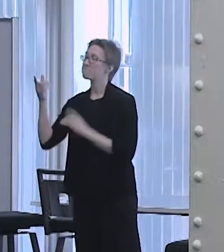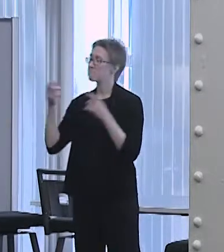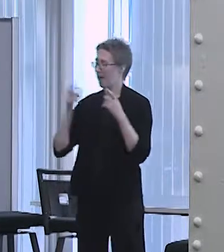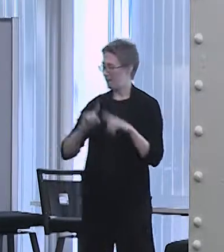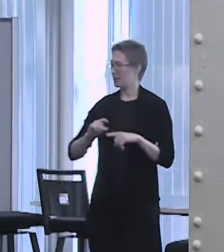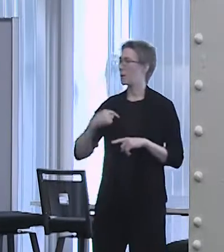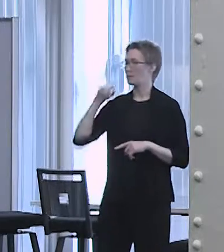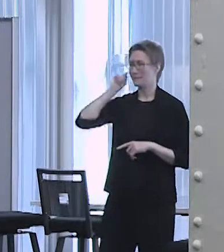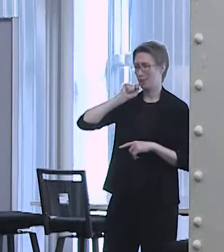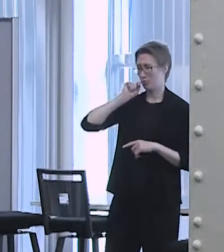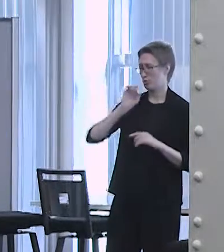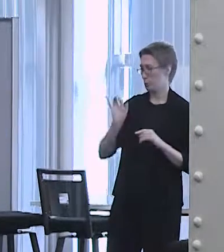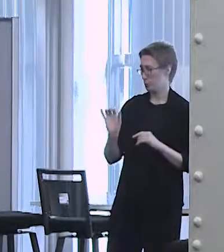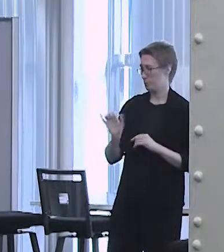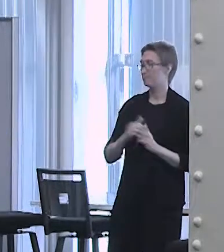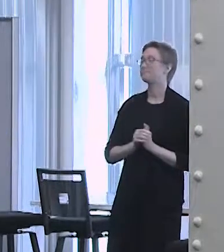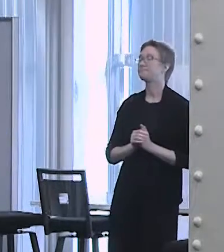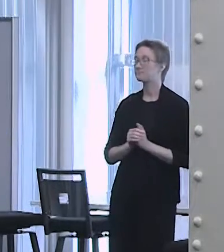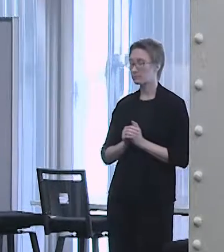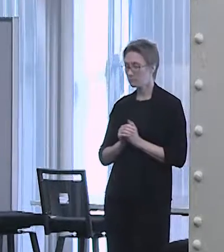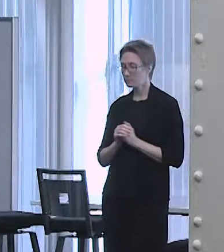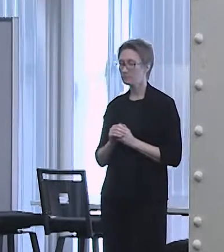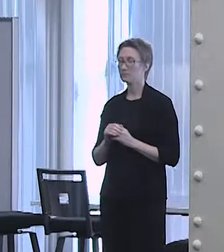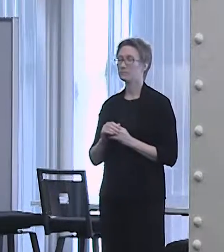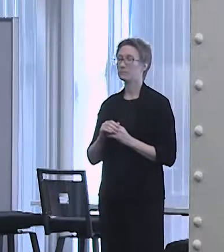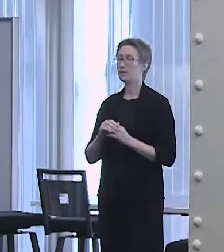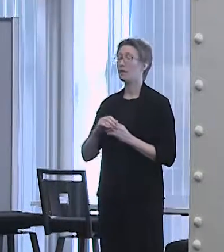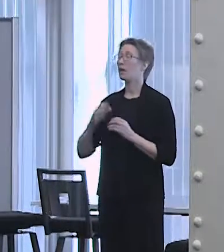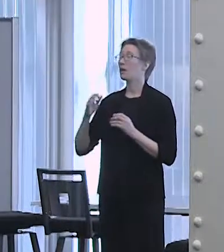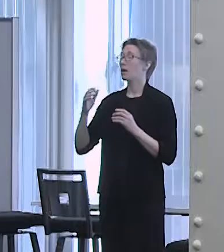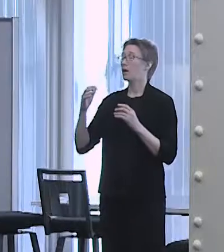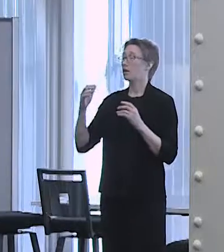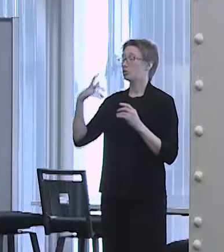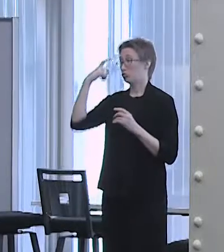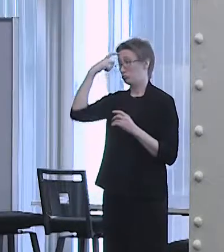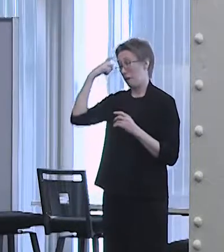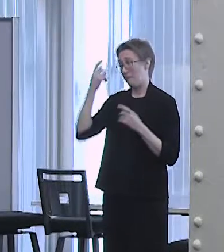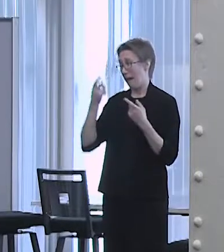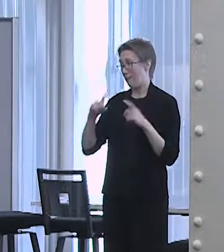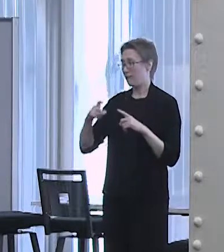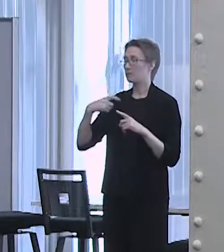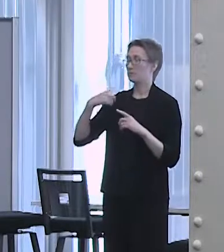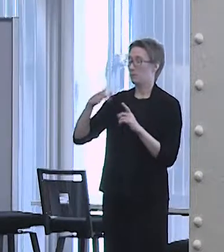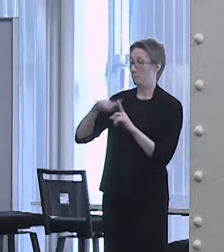that's contributed to these mental health disabilities, including bullying, verbal abuse, and teaching methods that are focused